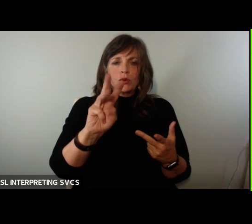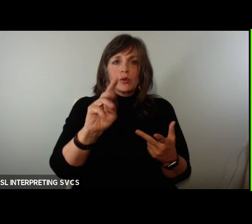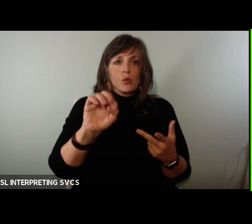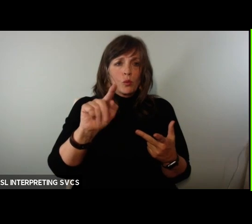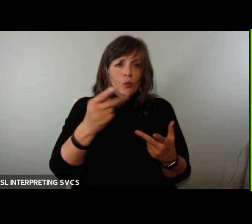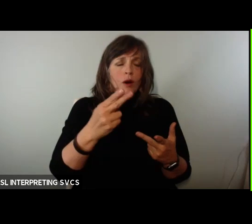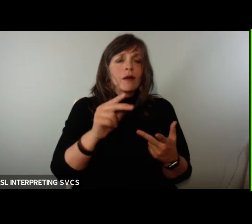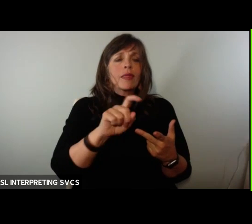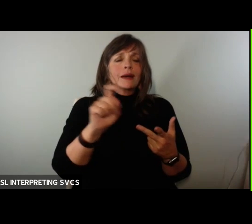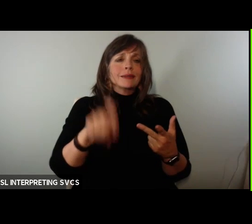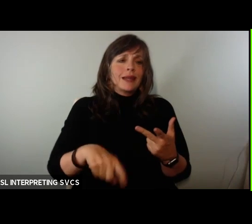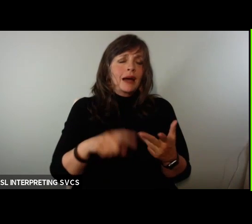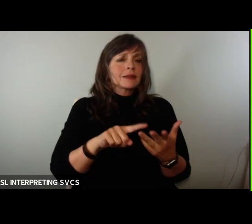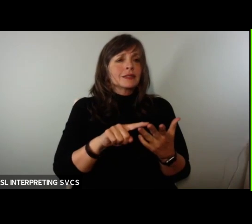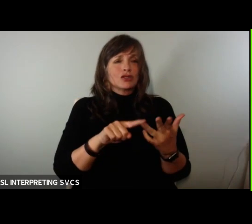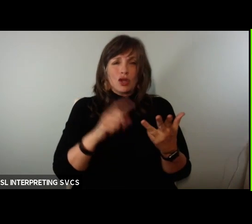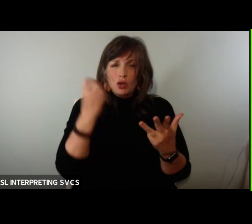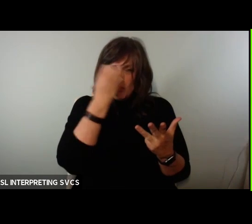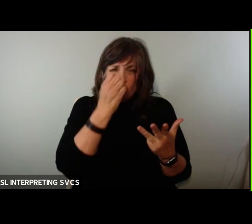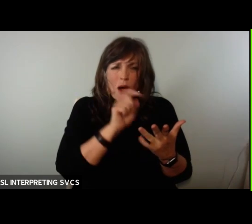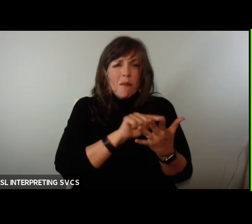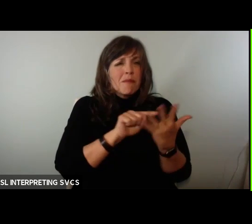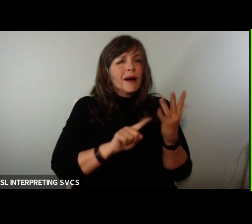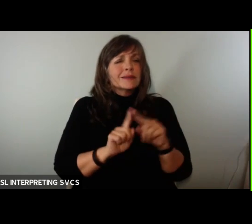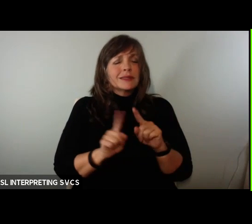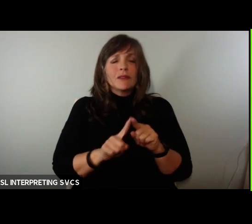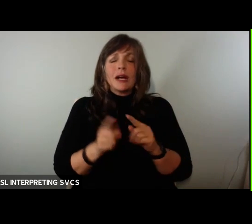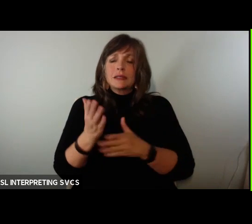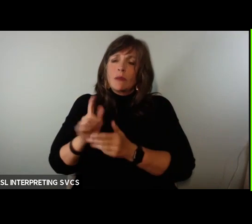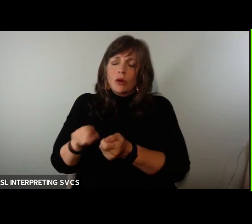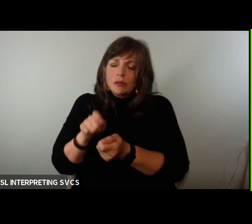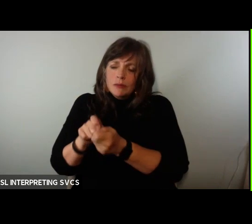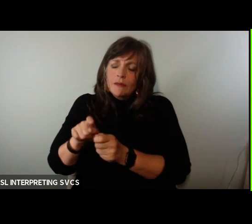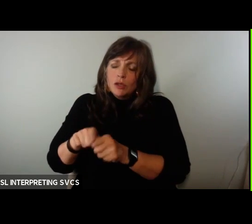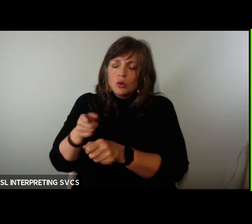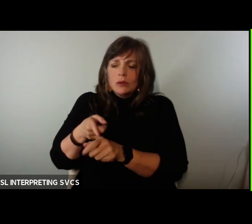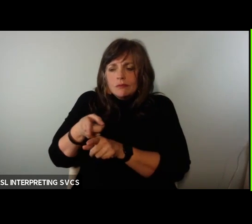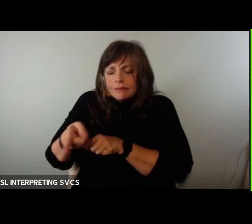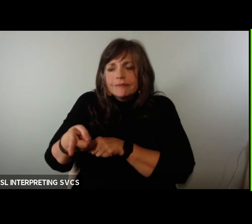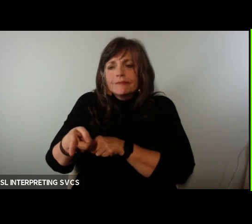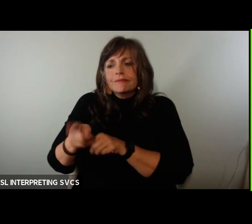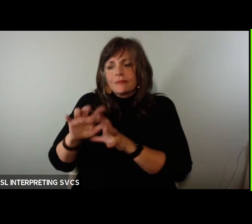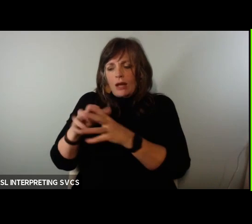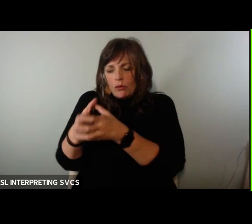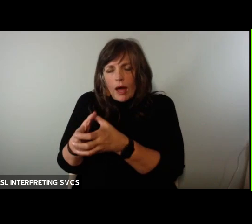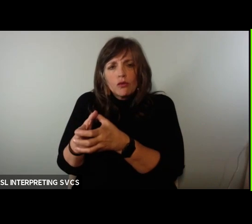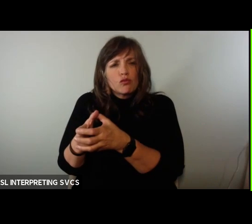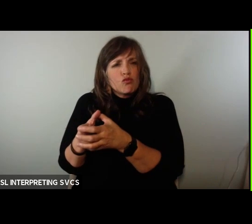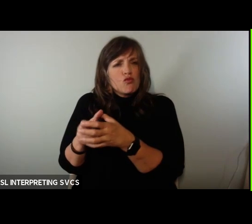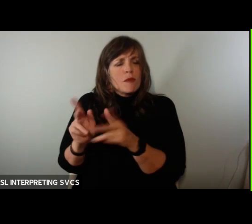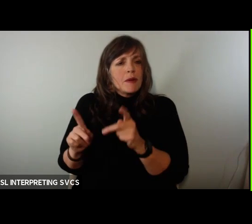Some of them are discipline specific. Some serve populations that are experiencing this crisis in a more acute way,